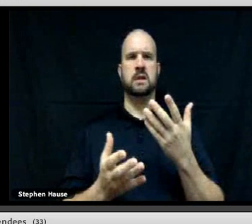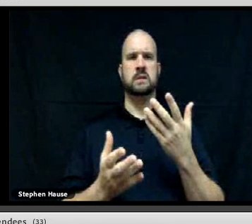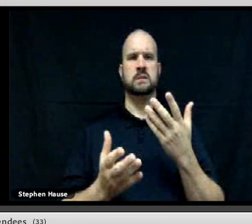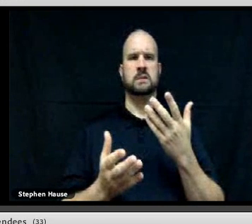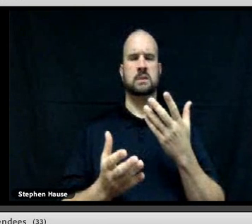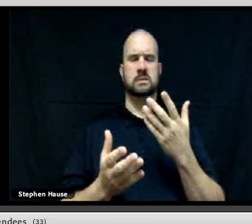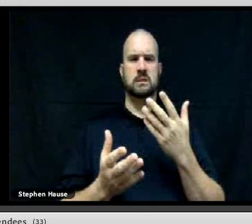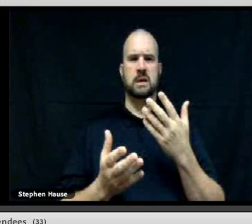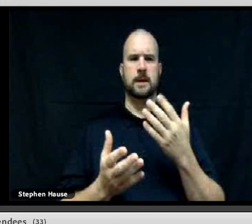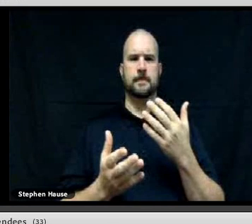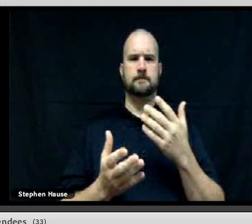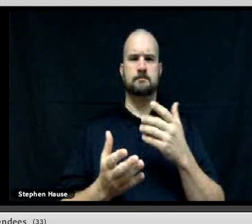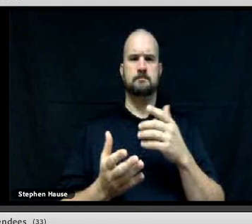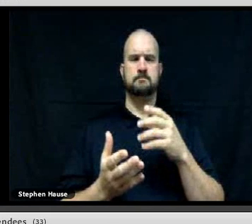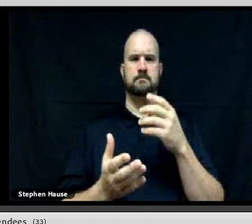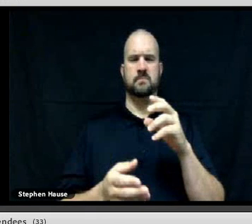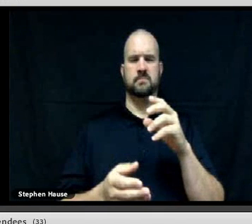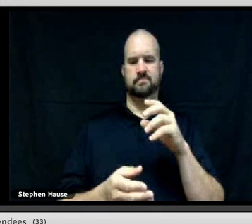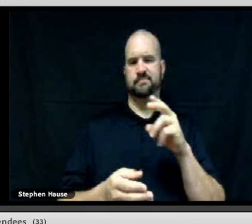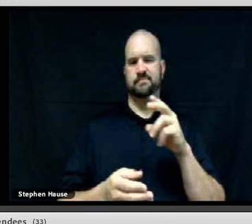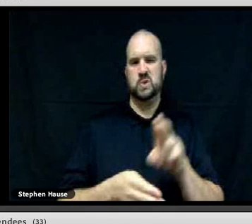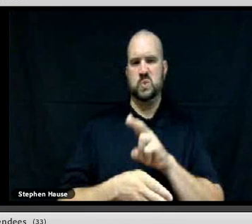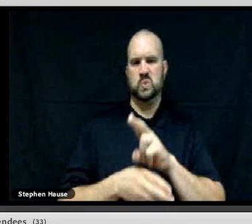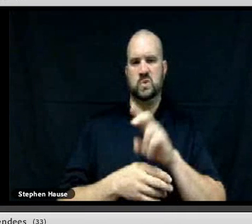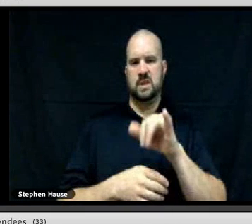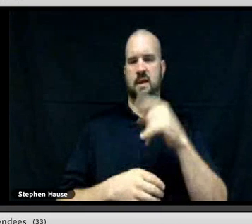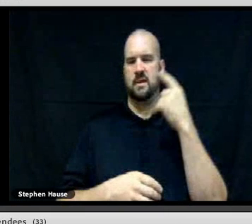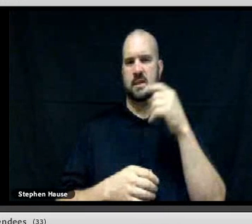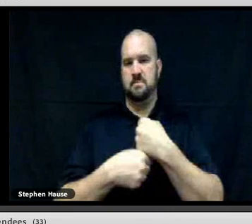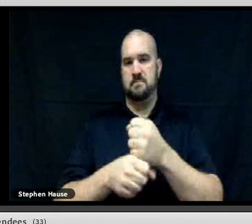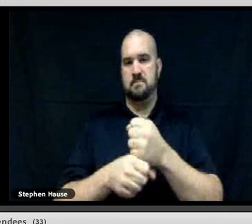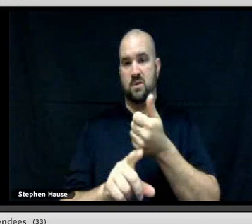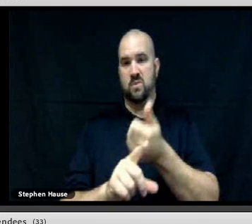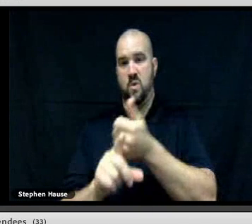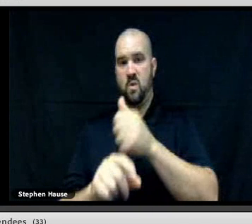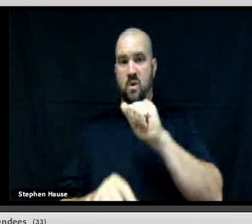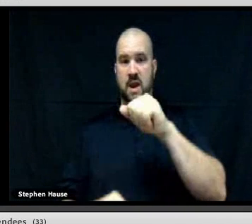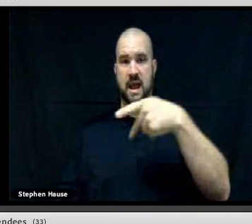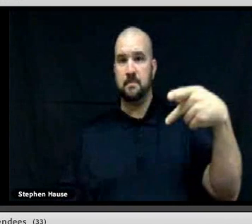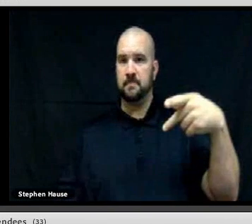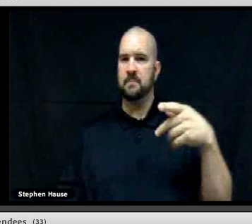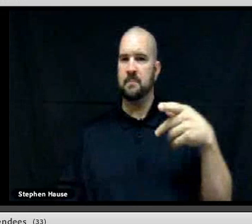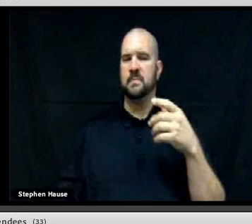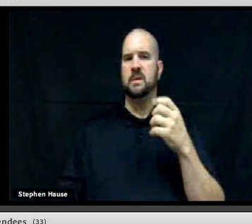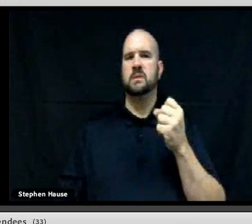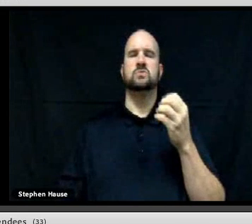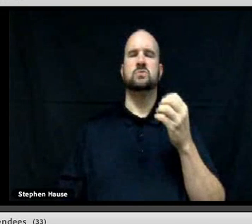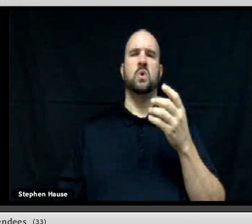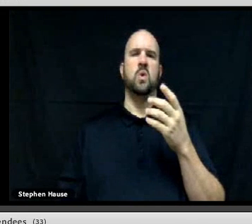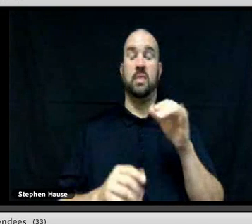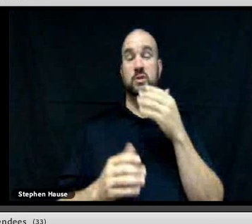without having to curate their own content. So, it is an interesting way to take a look back. It's also really good for digital humanities projects